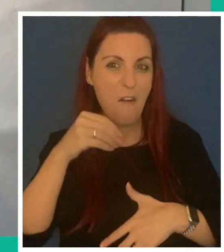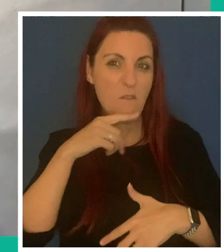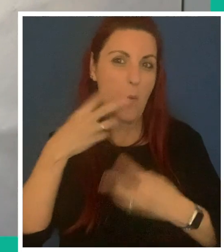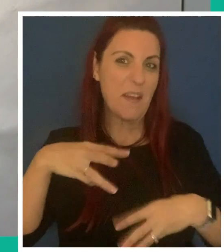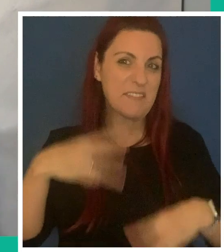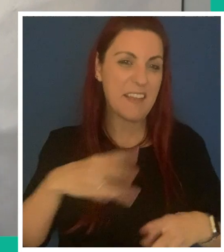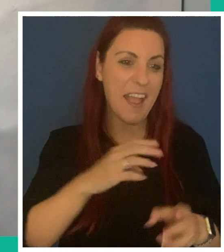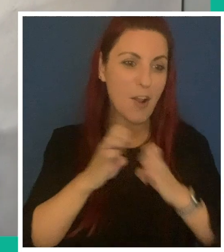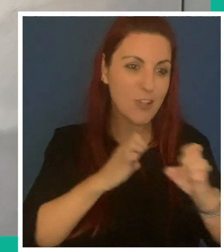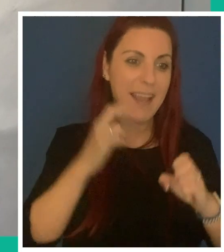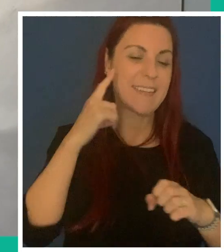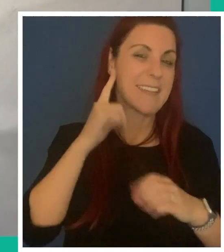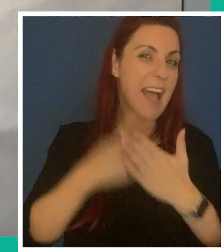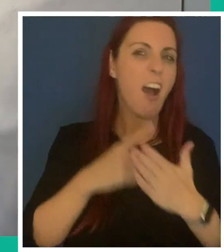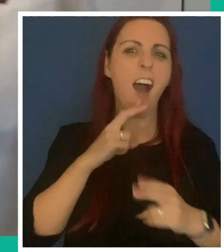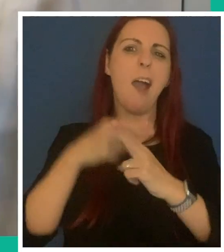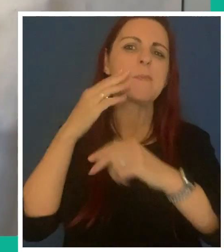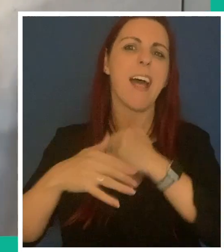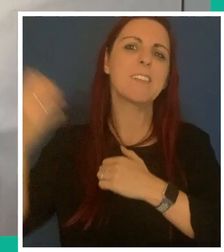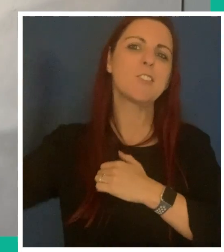He gets a lot of sunshine and he gets freckles so you can draw some freckles